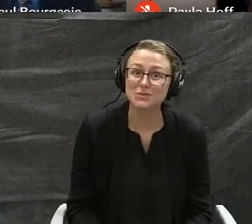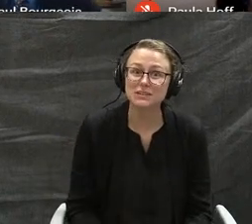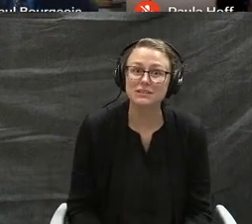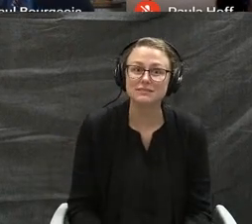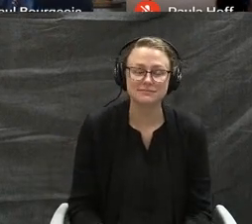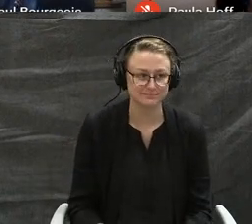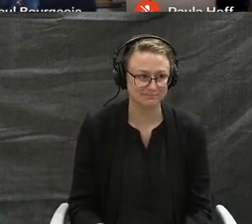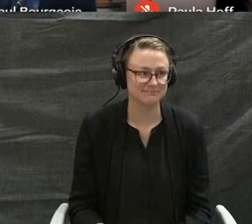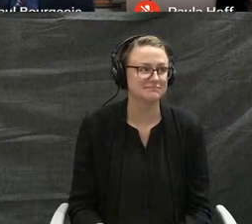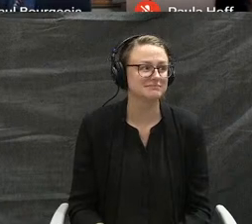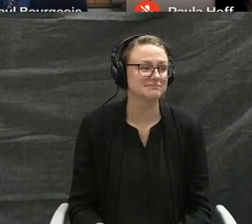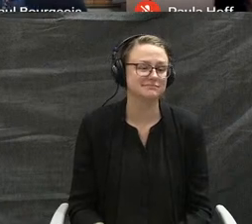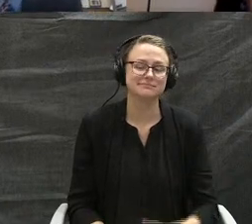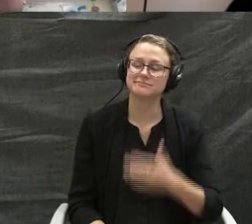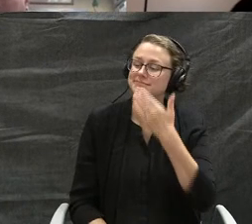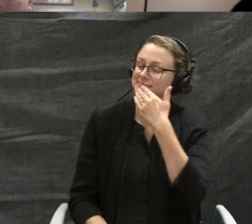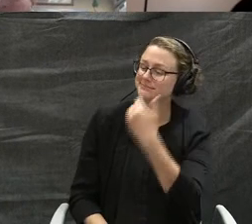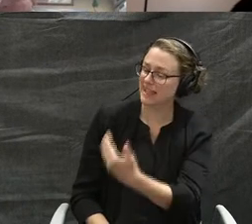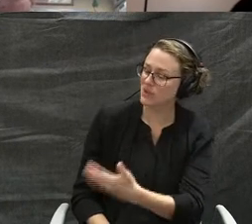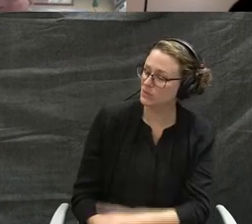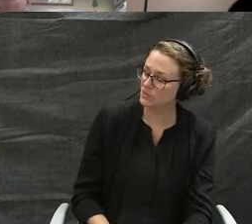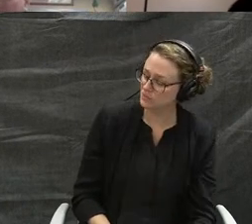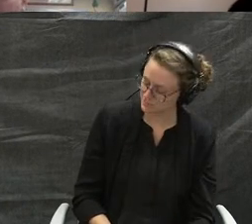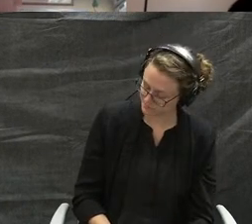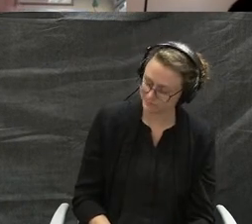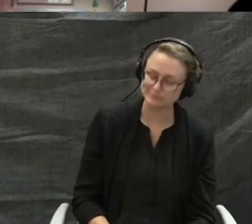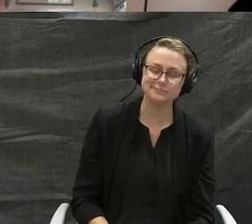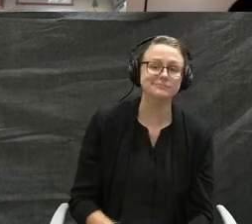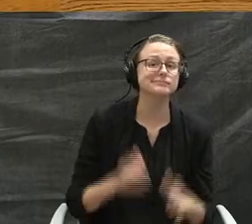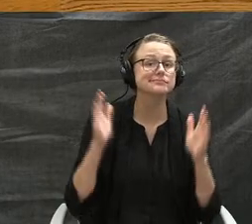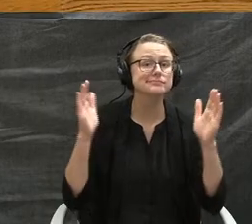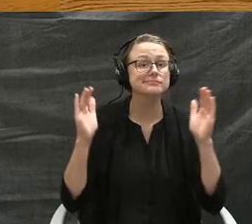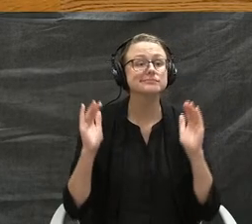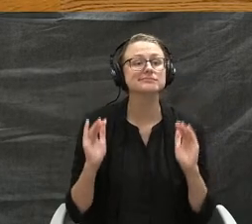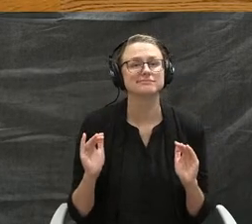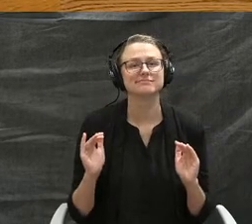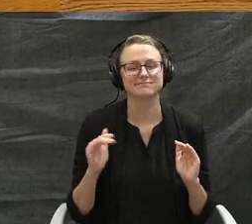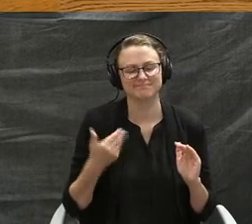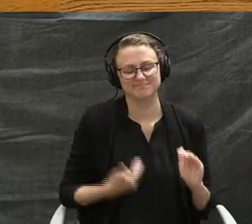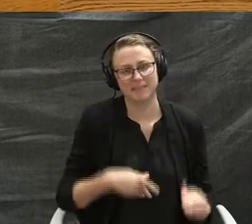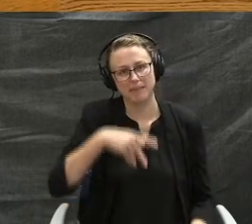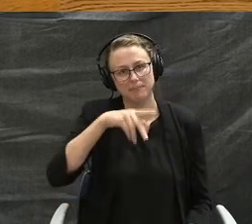Thank you Mr Bourgeois. So next I'd like to have any lumbar